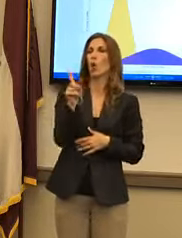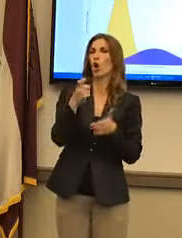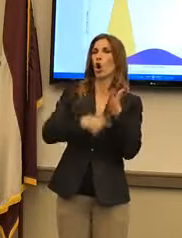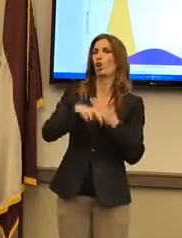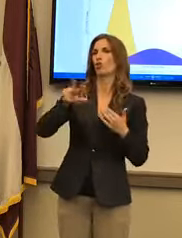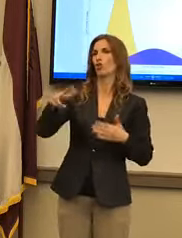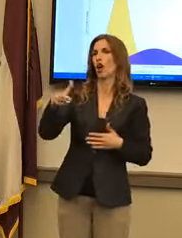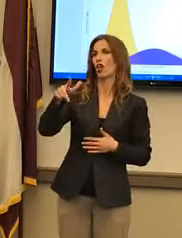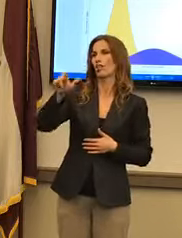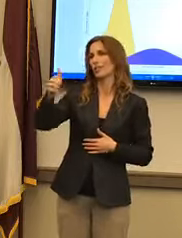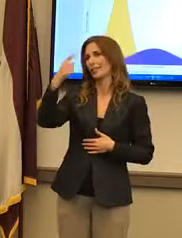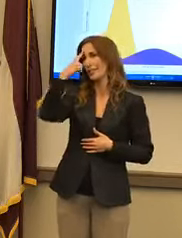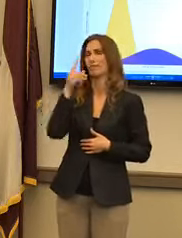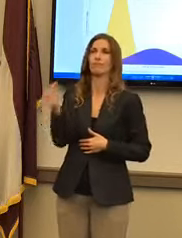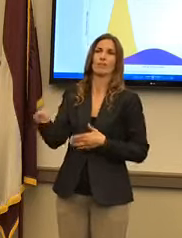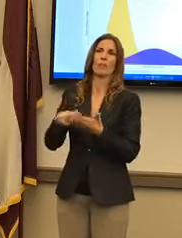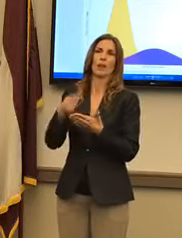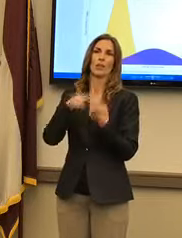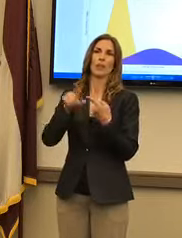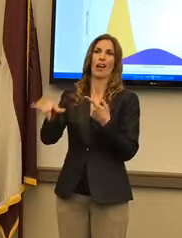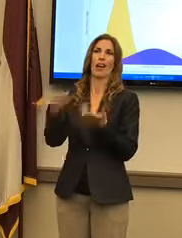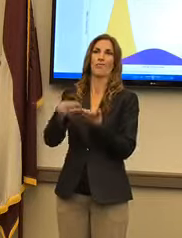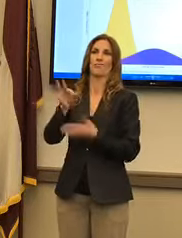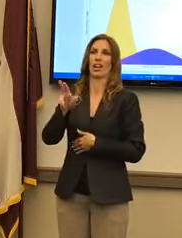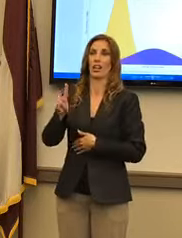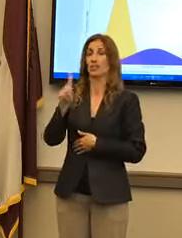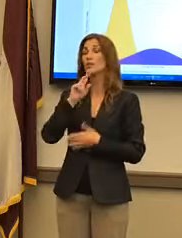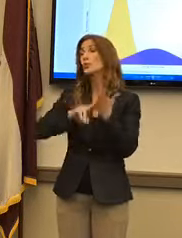would go directly to the fund and you can sign up at